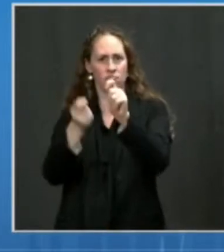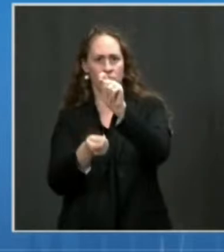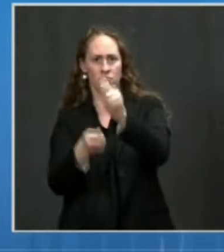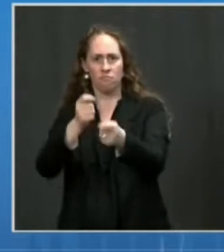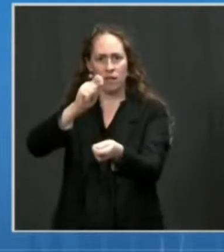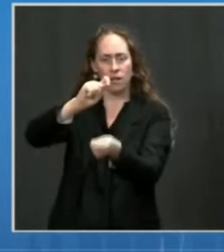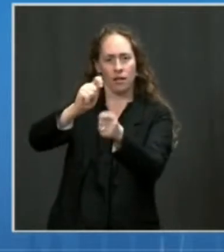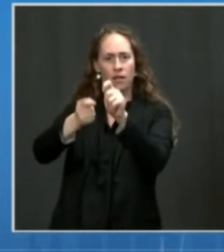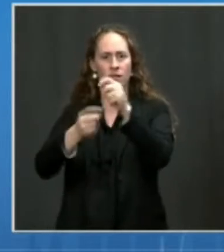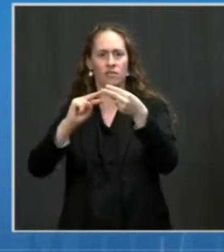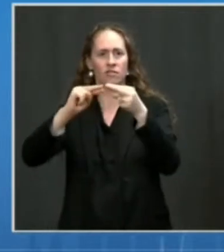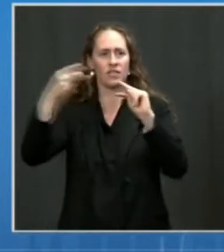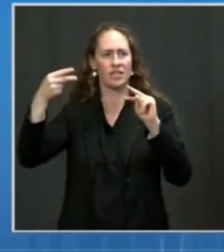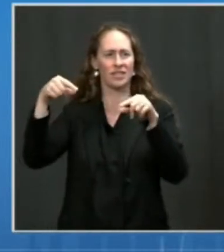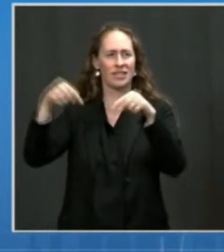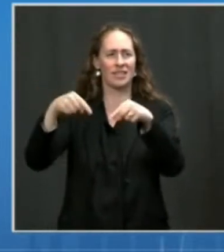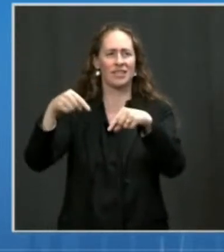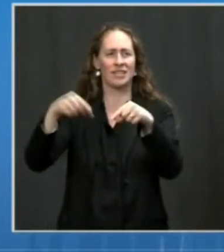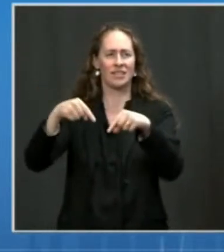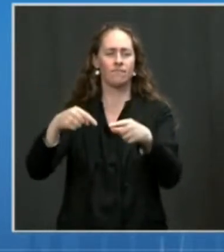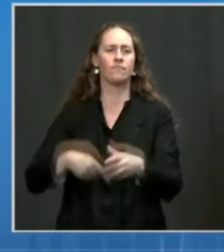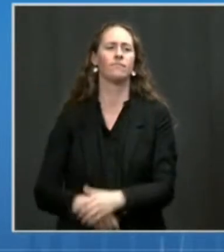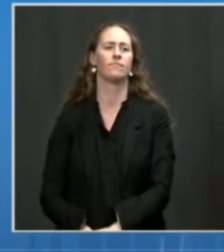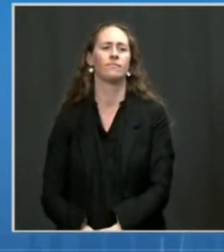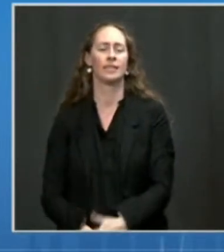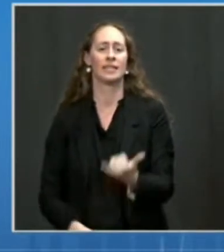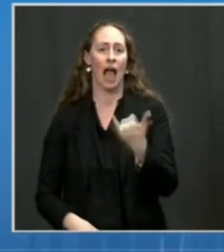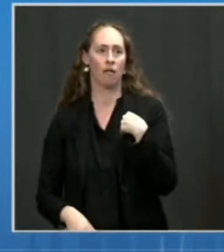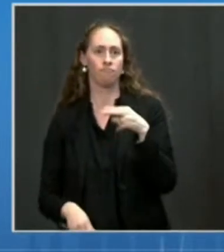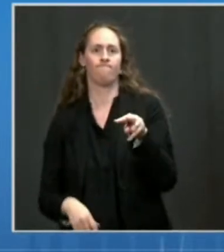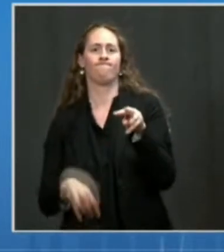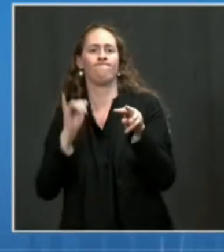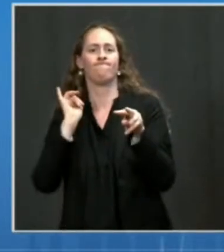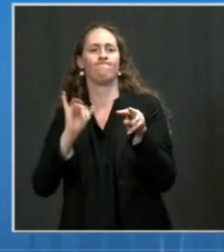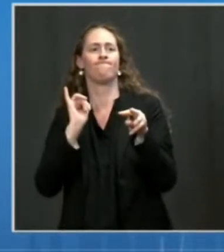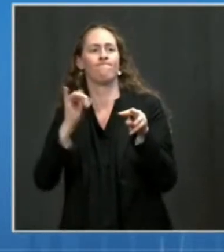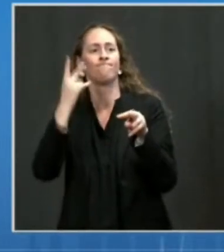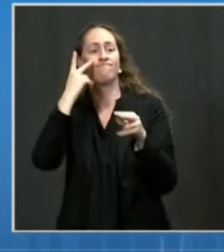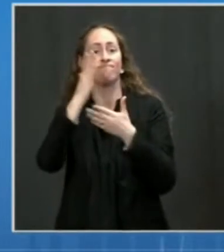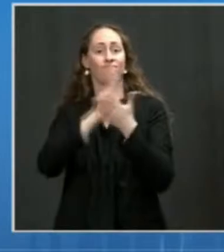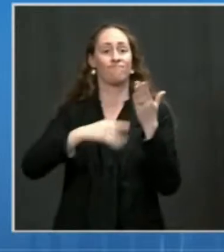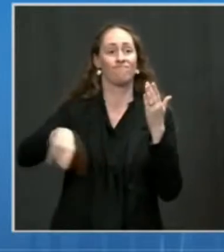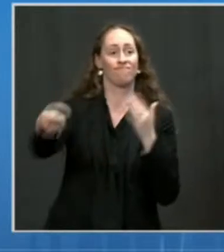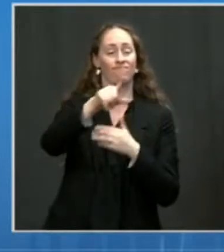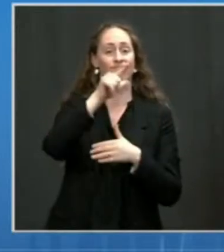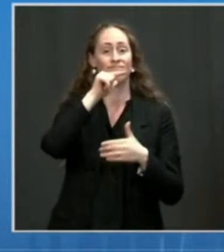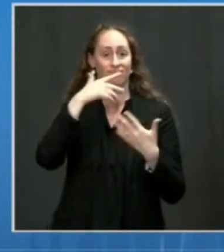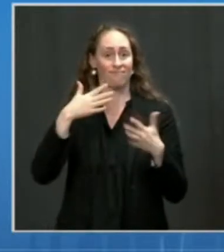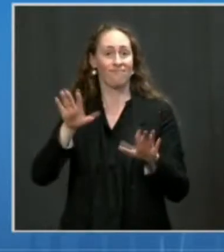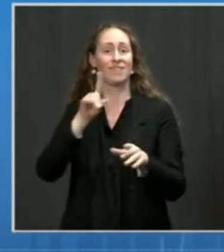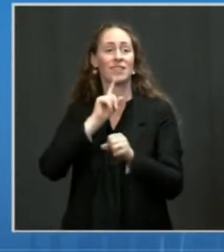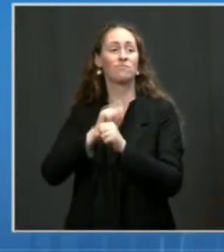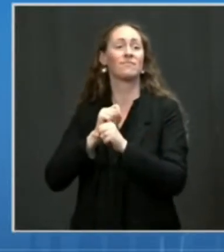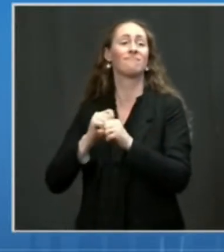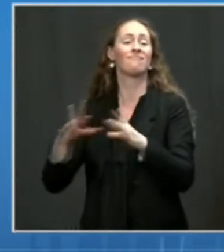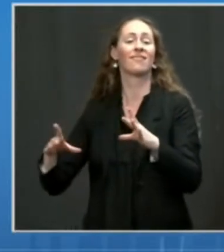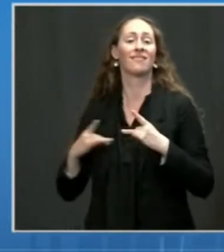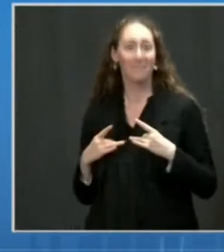EVOLUTION OF THE NEW VARIANT, SUCH AS THE DELTA VARIANT, AND